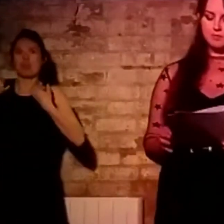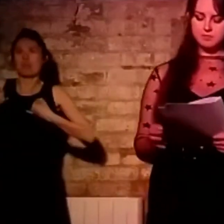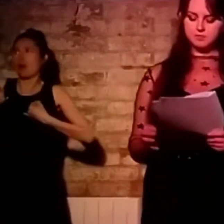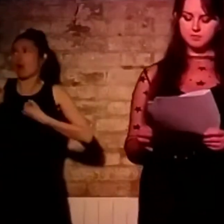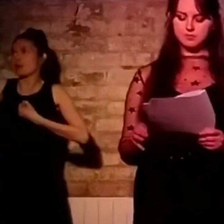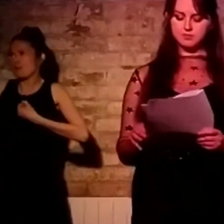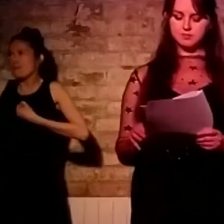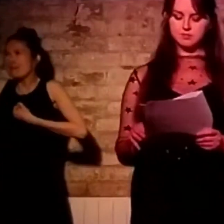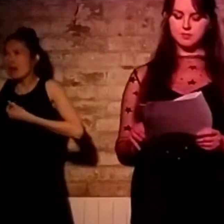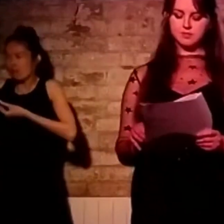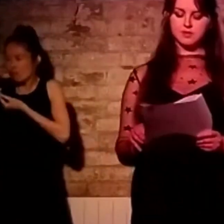You weary me.